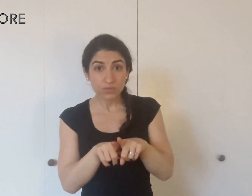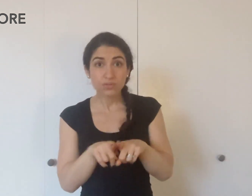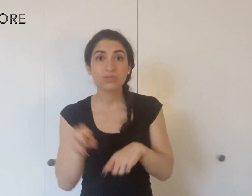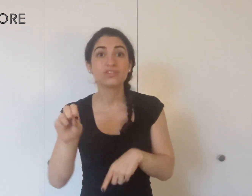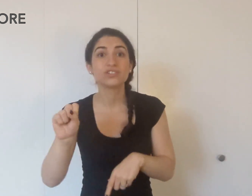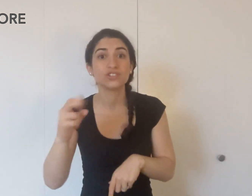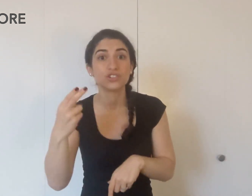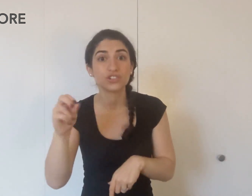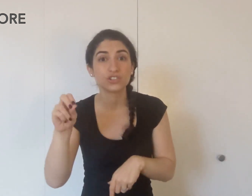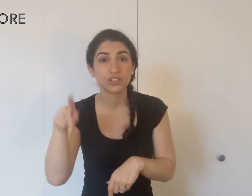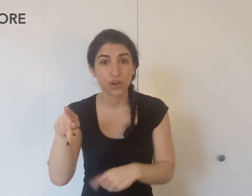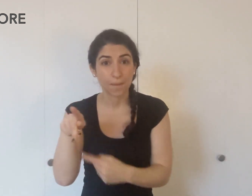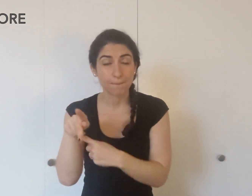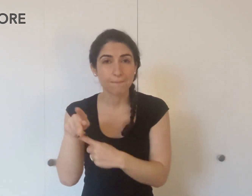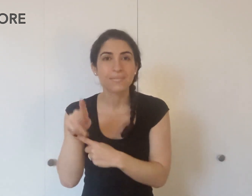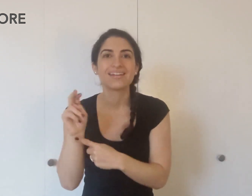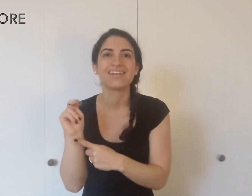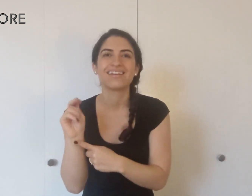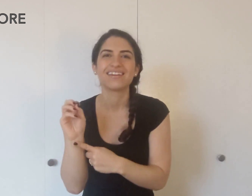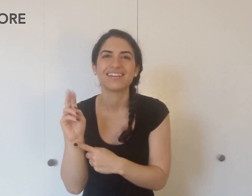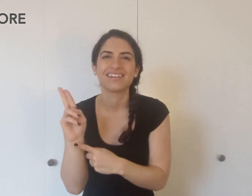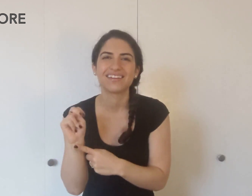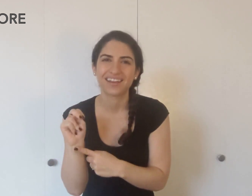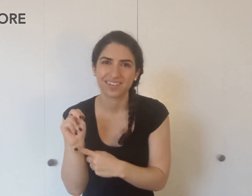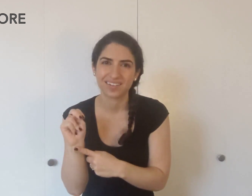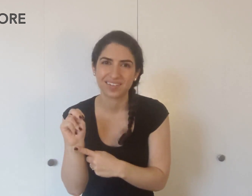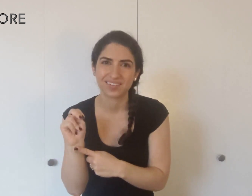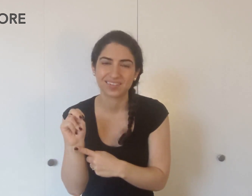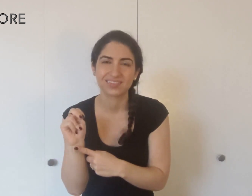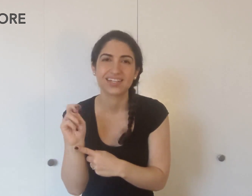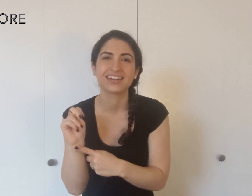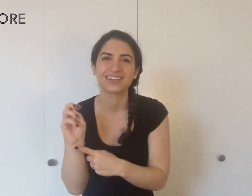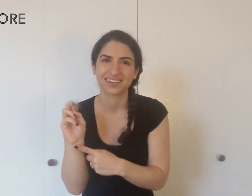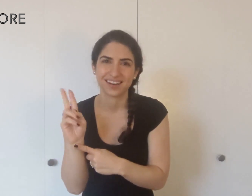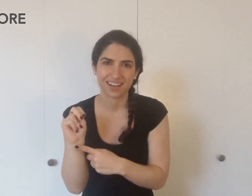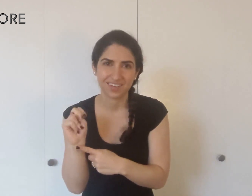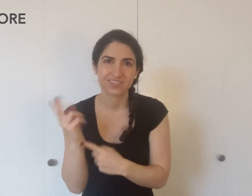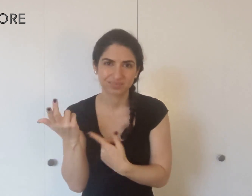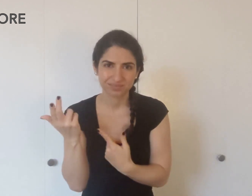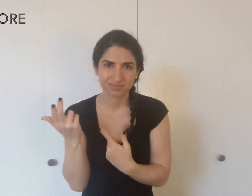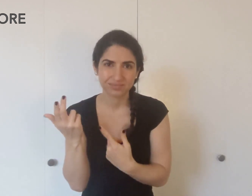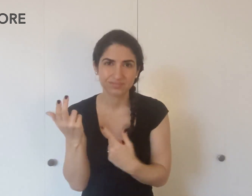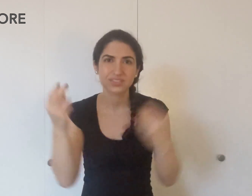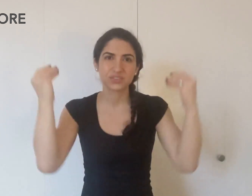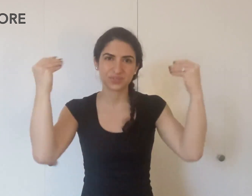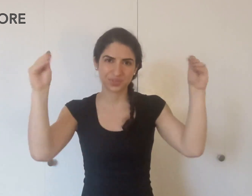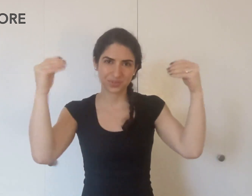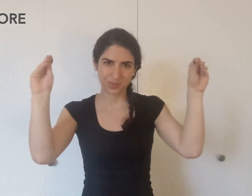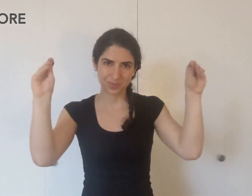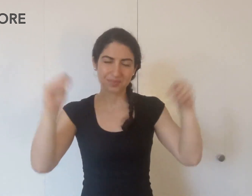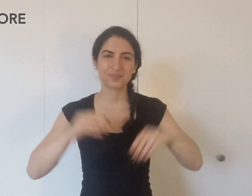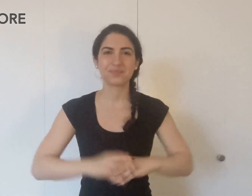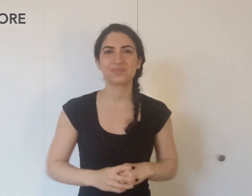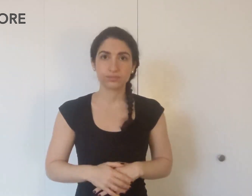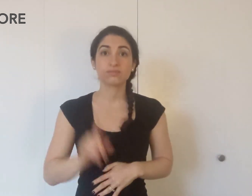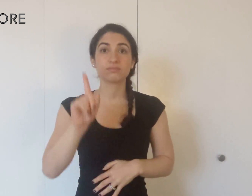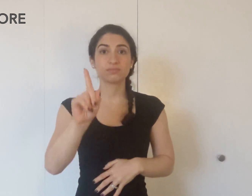It can also mean "shop"/"shoppe" as a noun -- like "a shop".